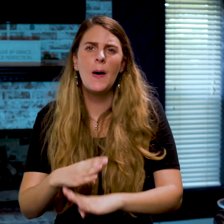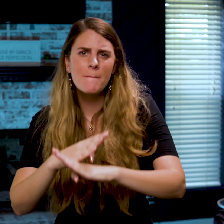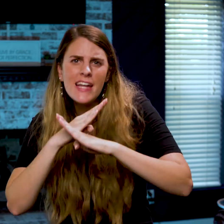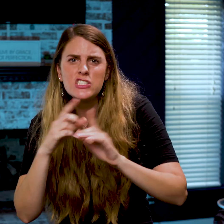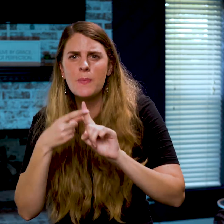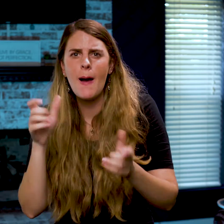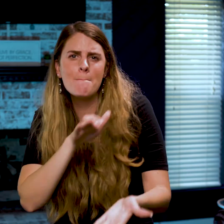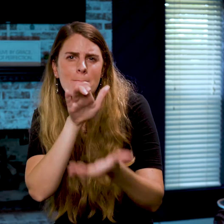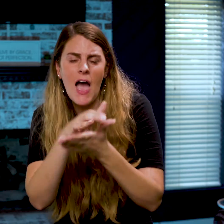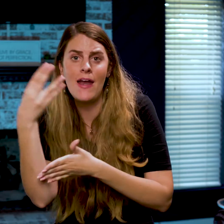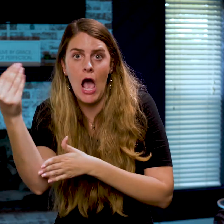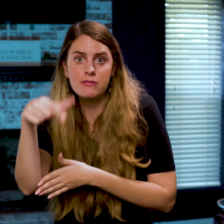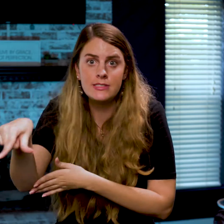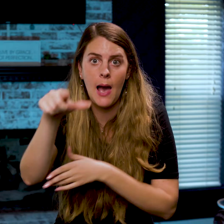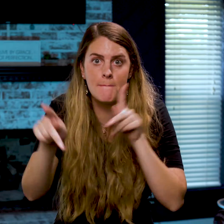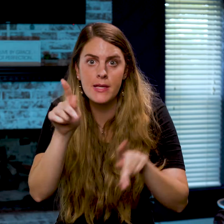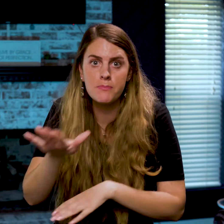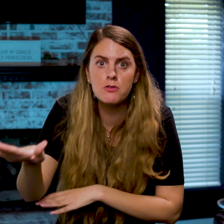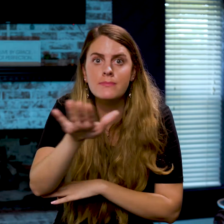protection from marrying outsiders,